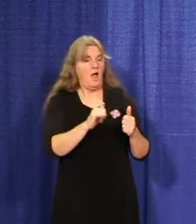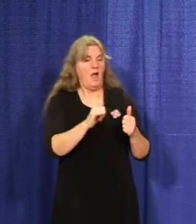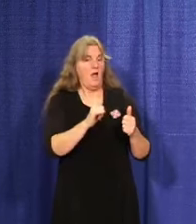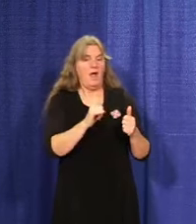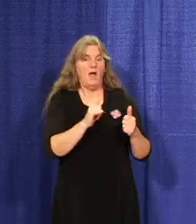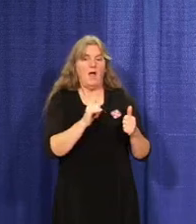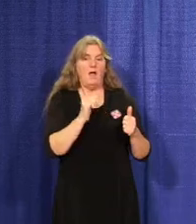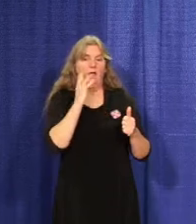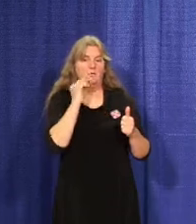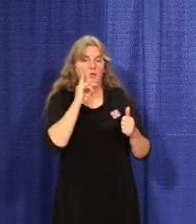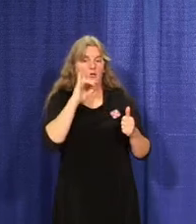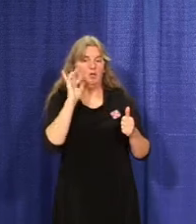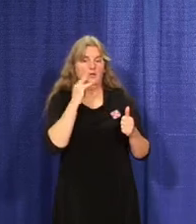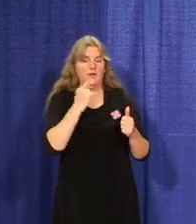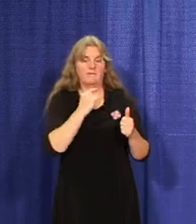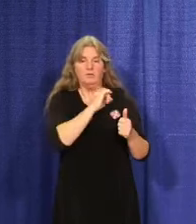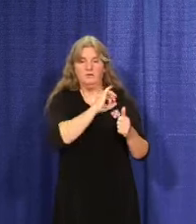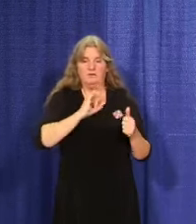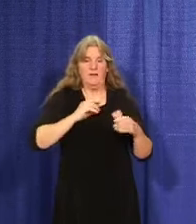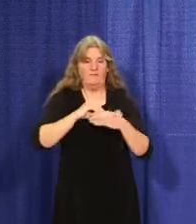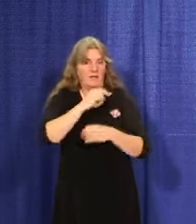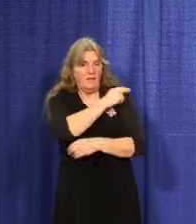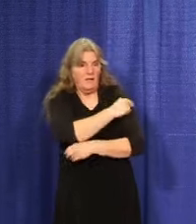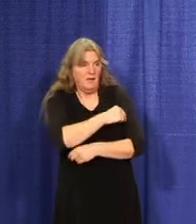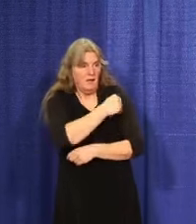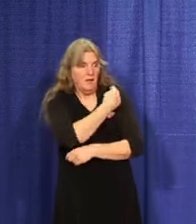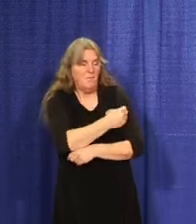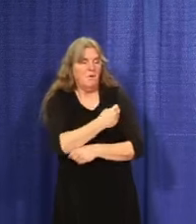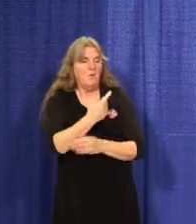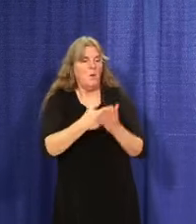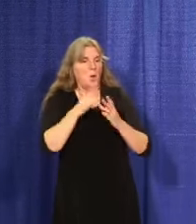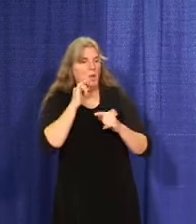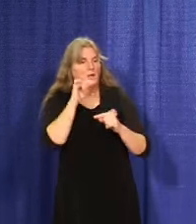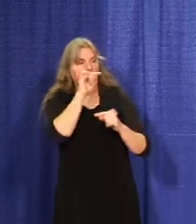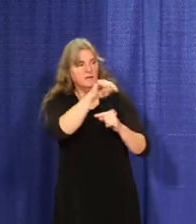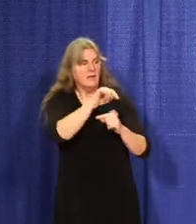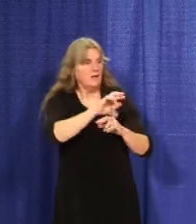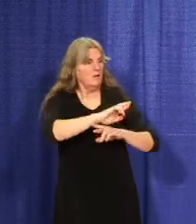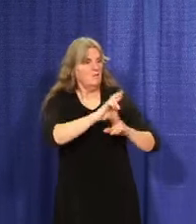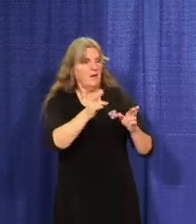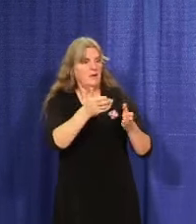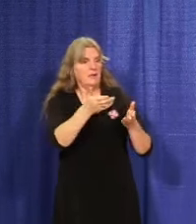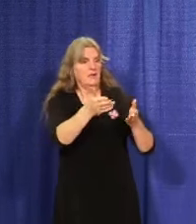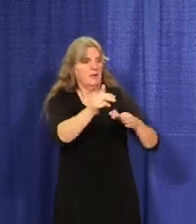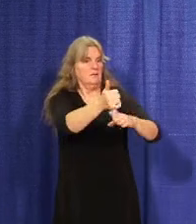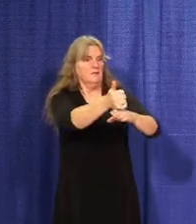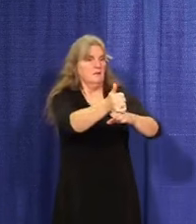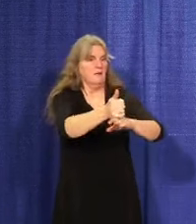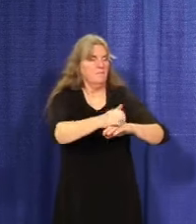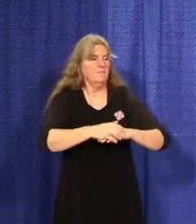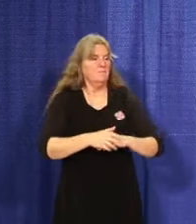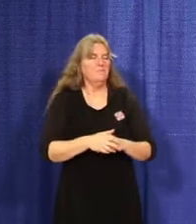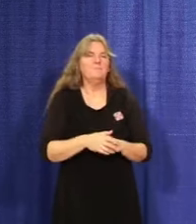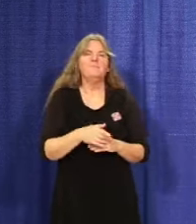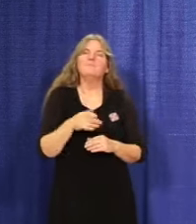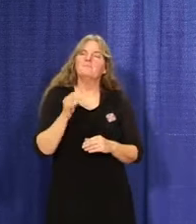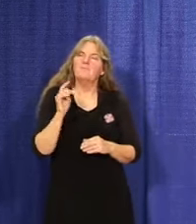the current set up for COVID-19 patients? Yeah, subparts of that are difficult for me to say because